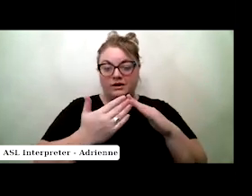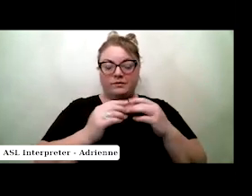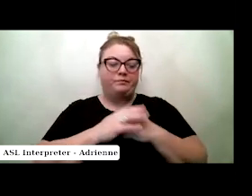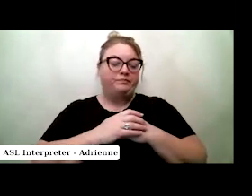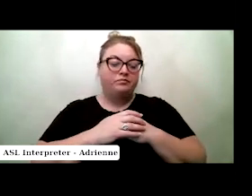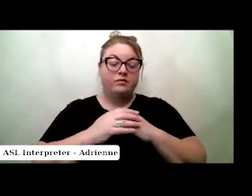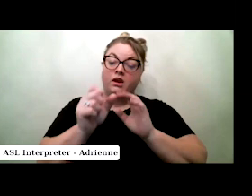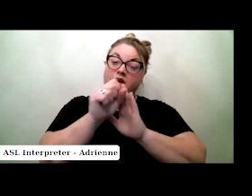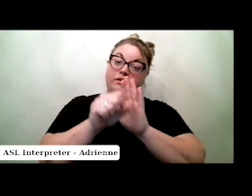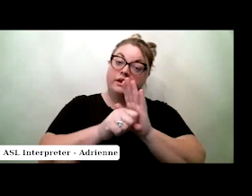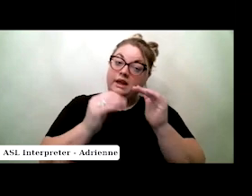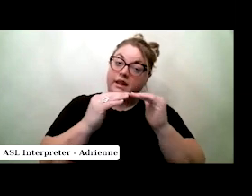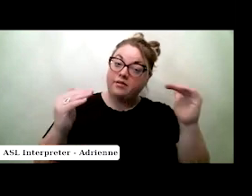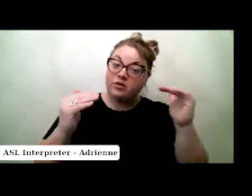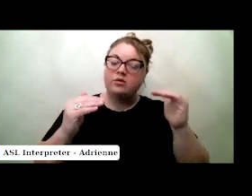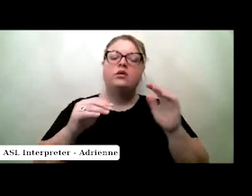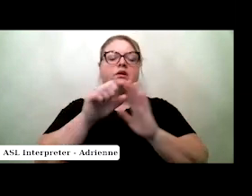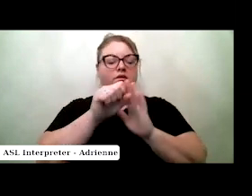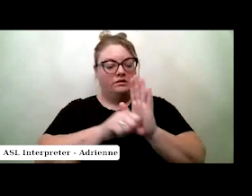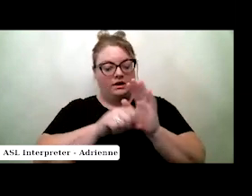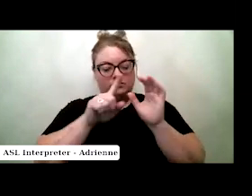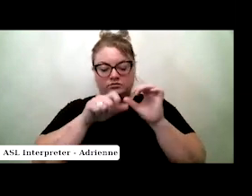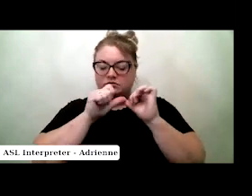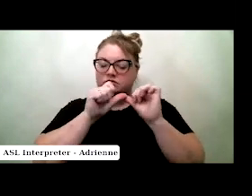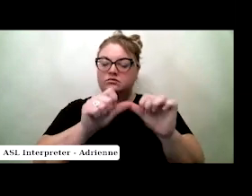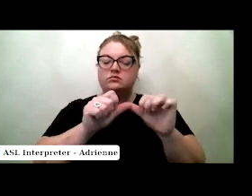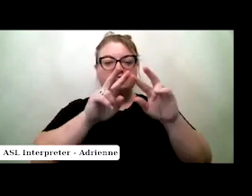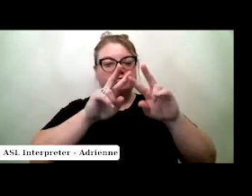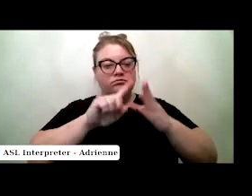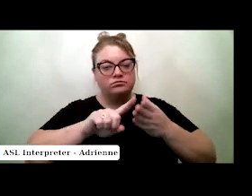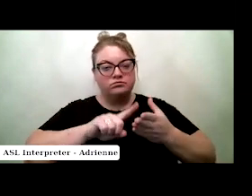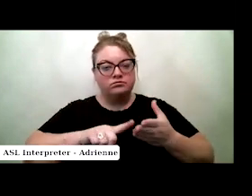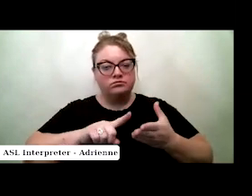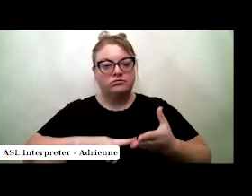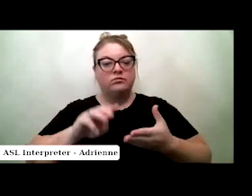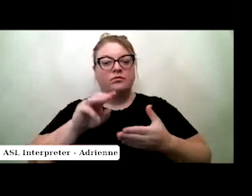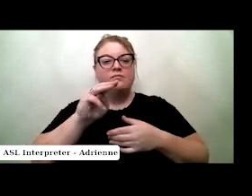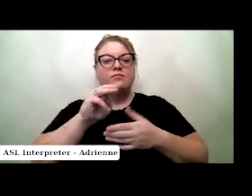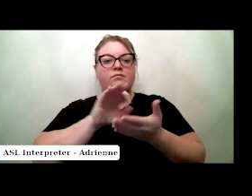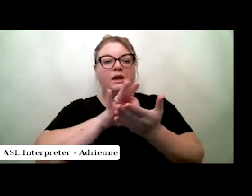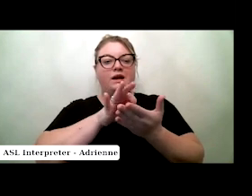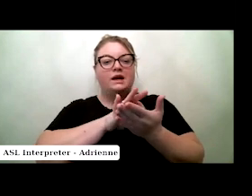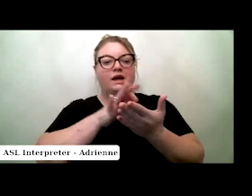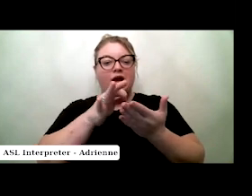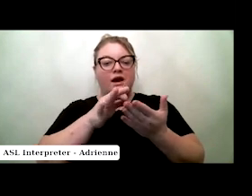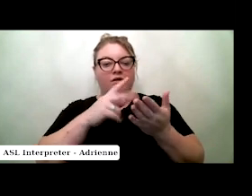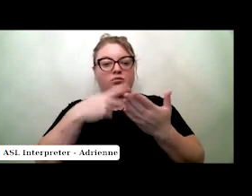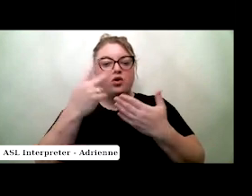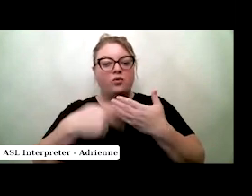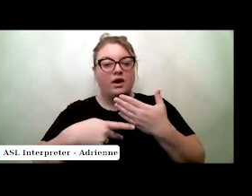States should continue to examine Medicaid program models that allow family caregivers to be paid as a means of addressing.